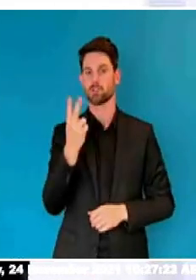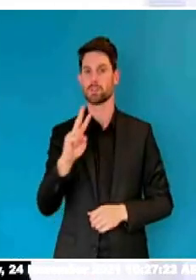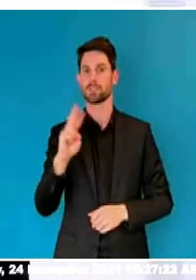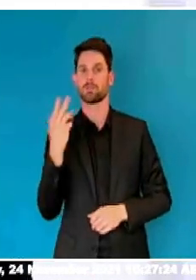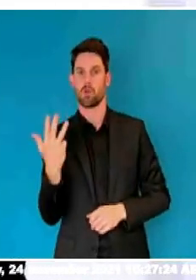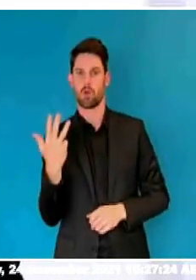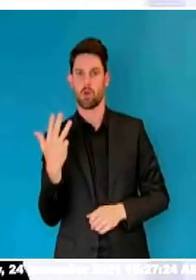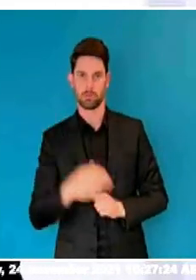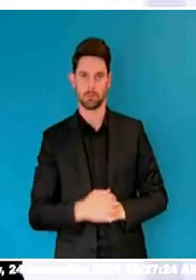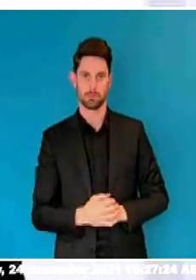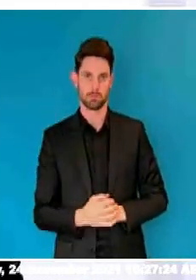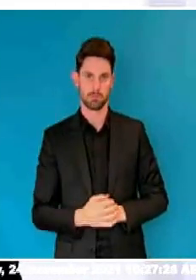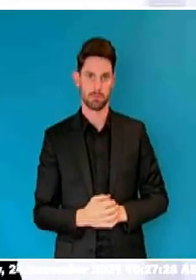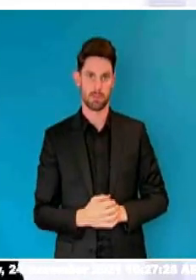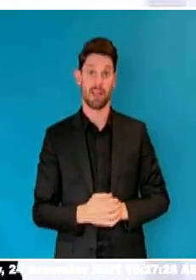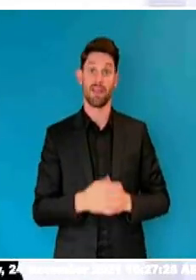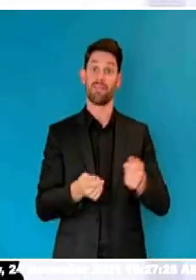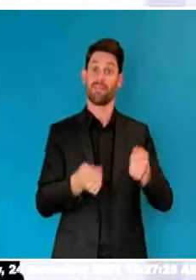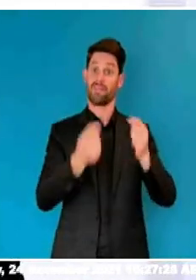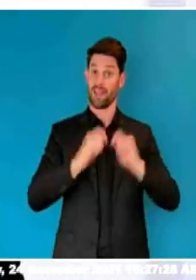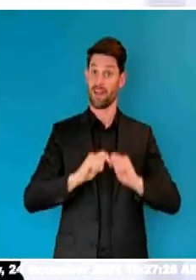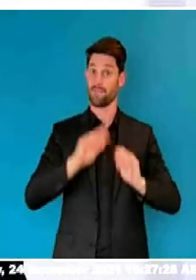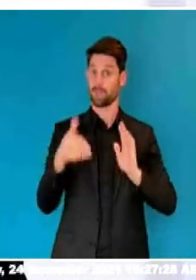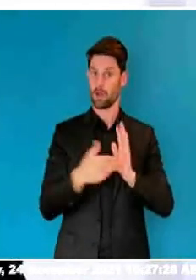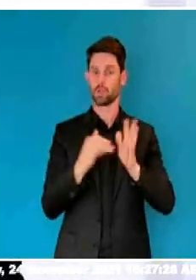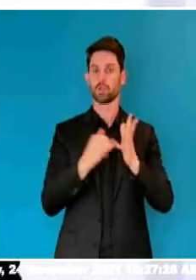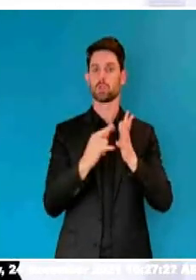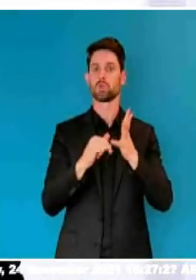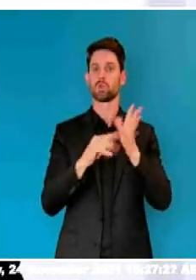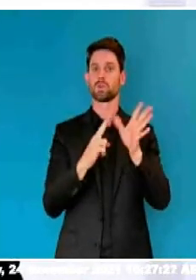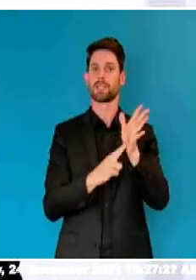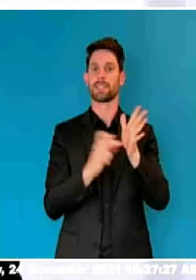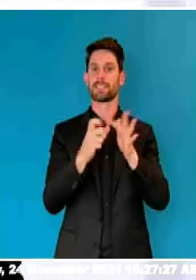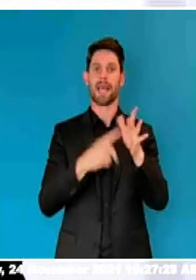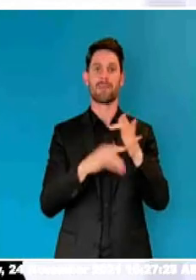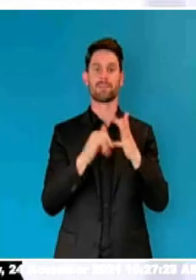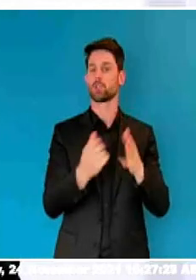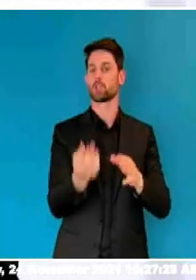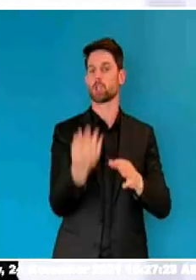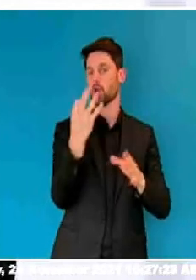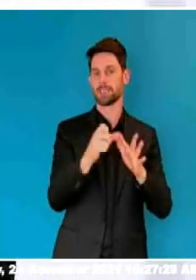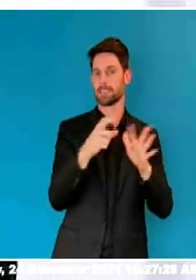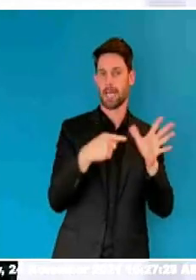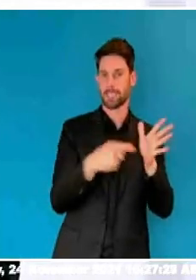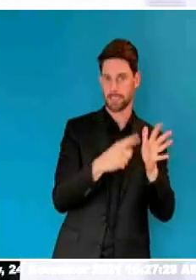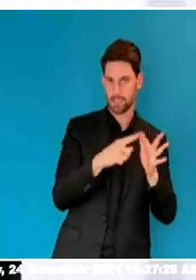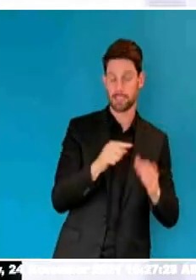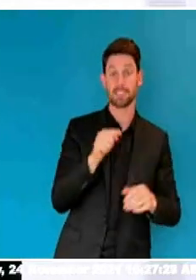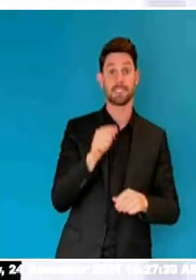Finally, the statement of Susan Davies, undated, will be Exhibit